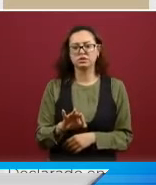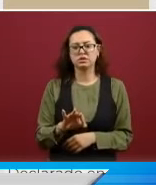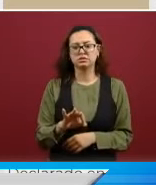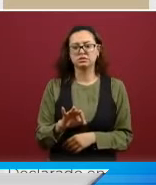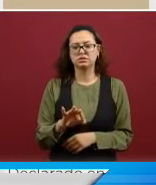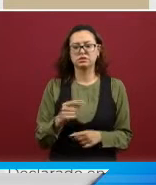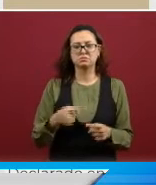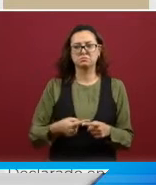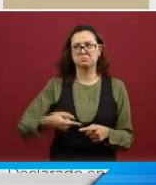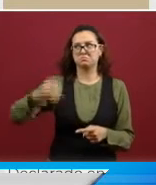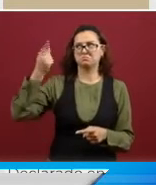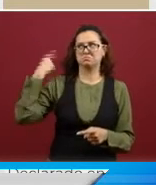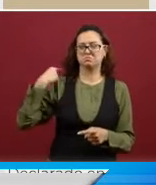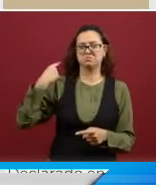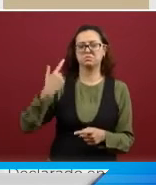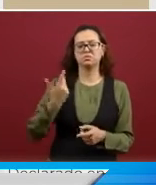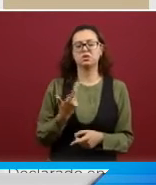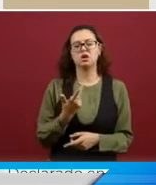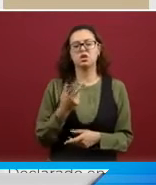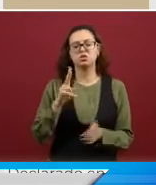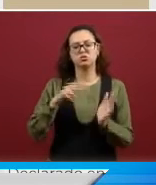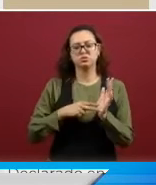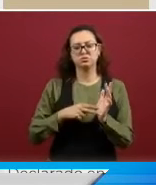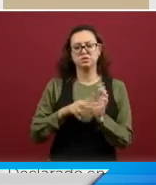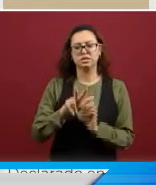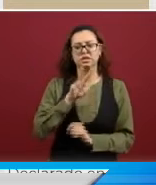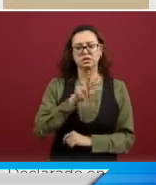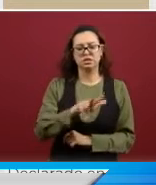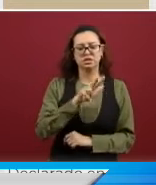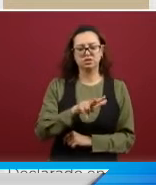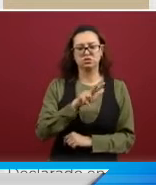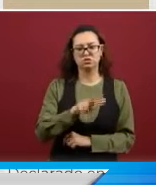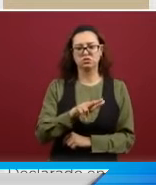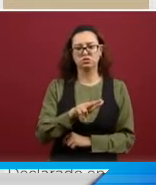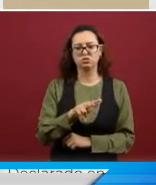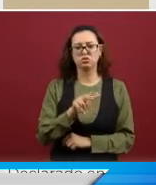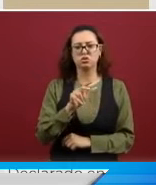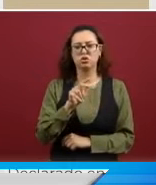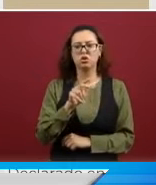they are listed on the stock exchange and 45 have protected themselves so as not to disclose this information